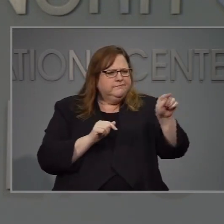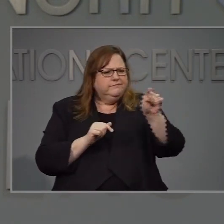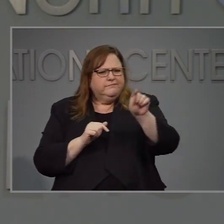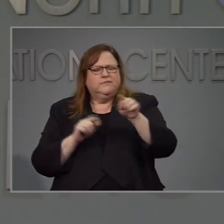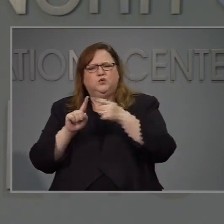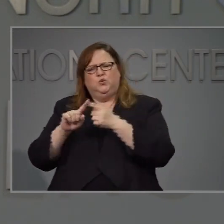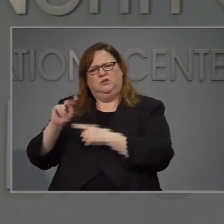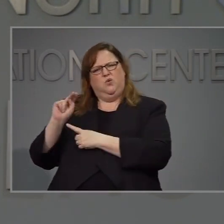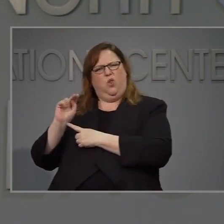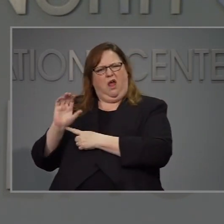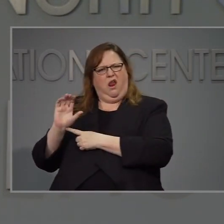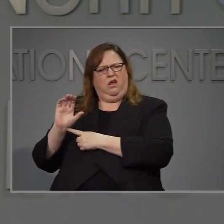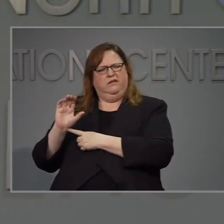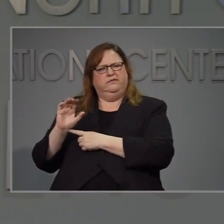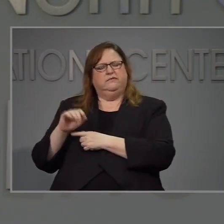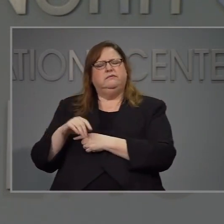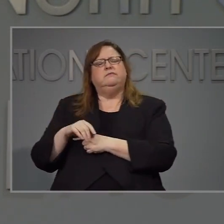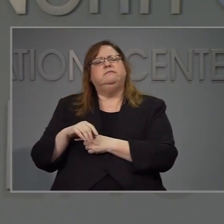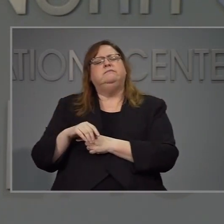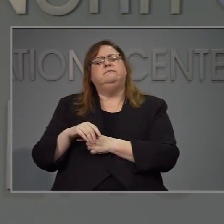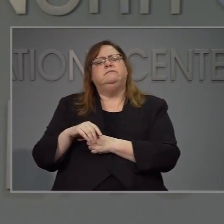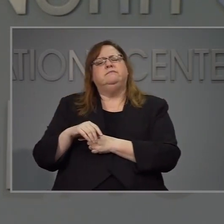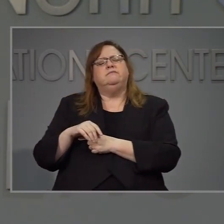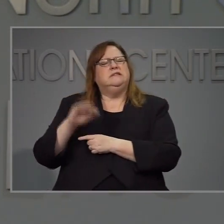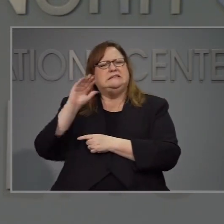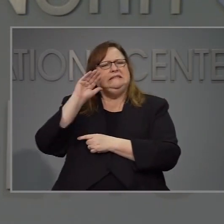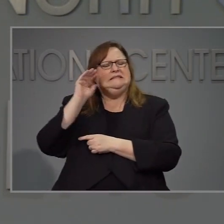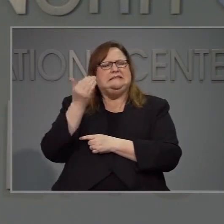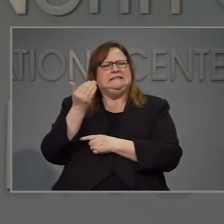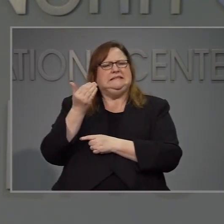HEALTH NEWS. I DON'T THINK. SO ACCORDING TO THE ROLE THAT I